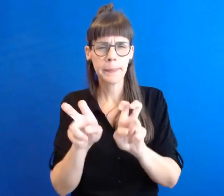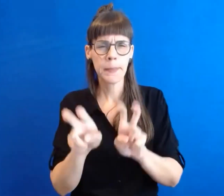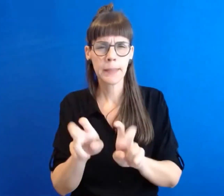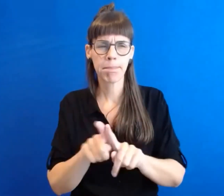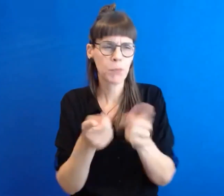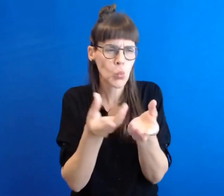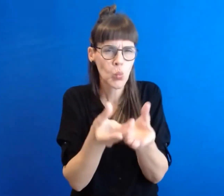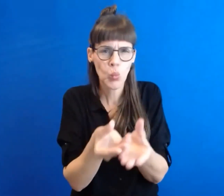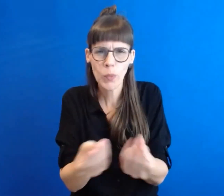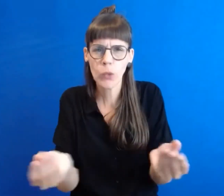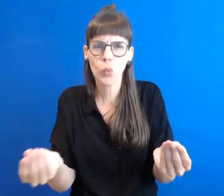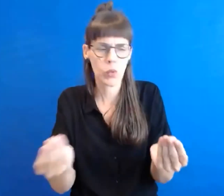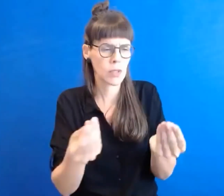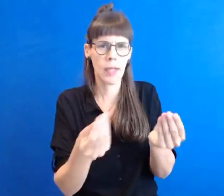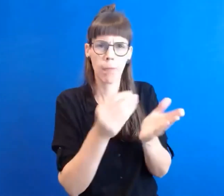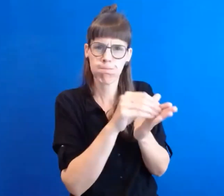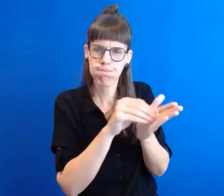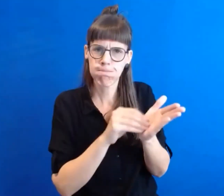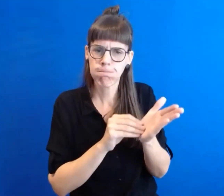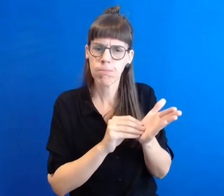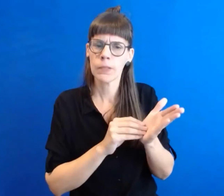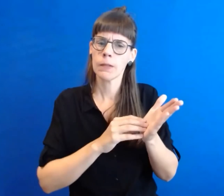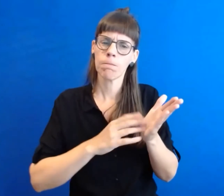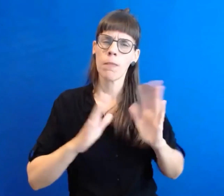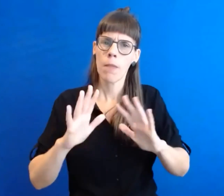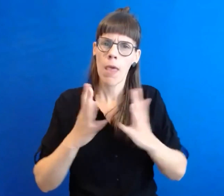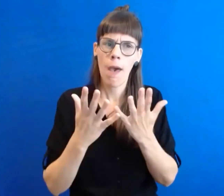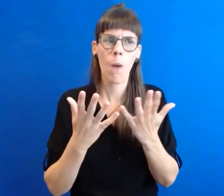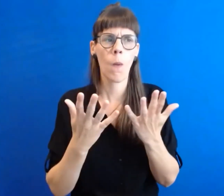PDF document. The Influencer Pack contains